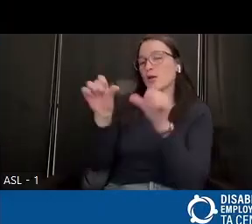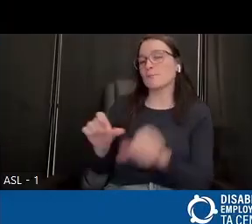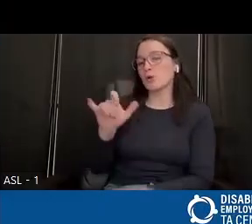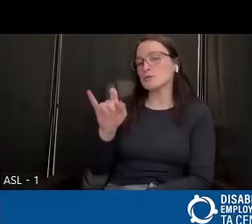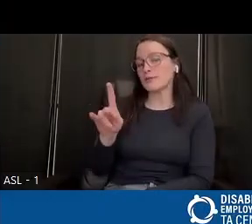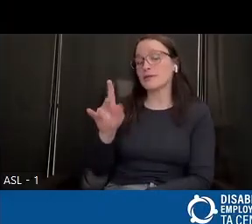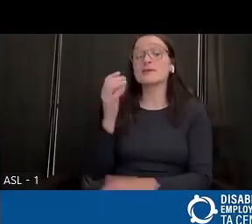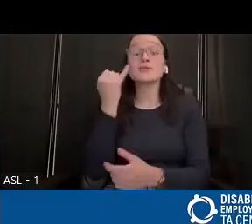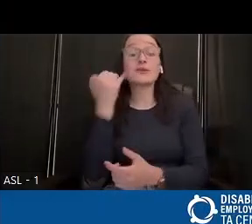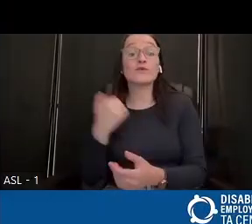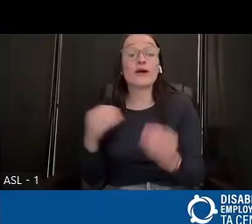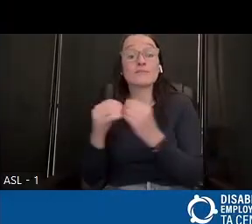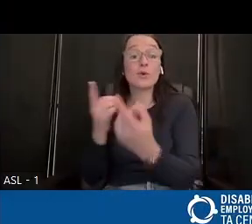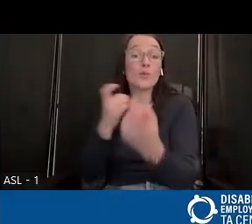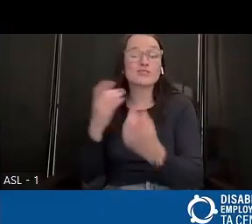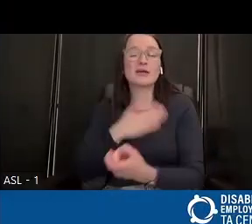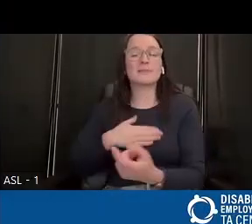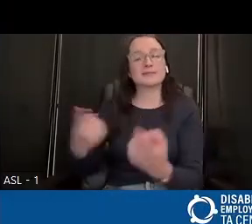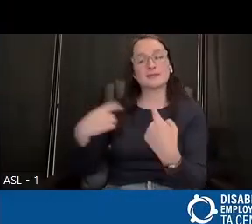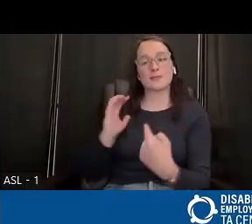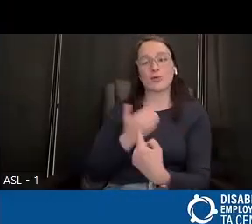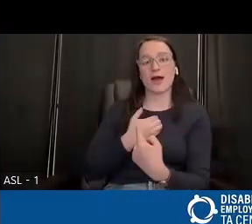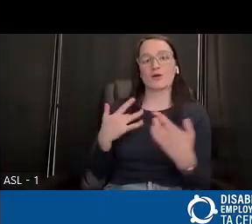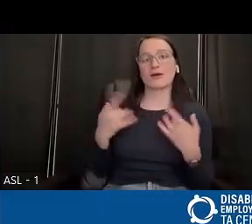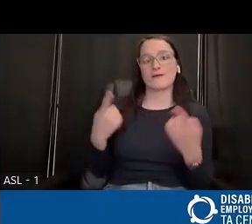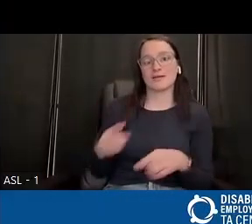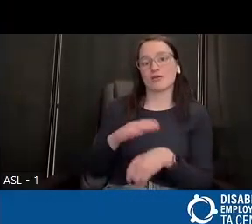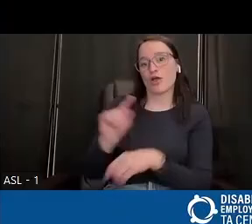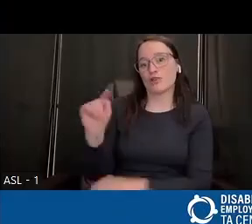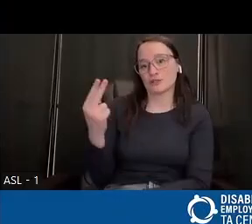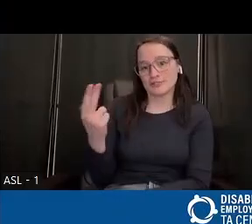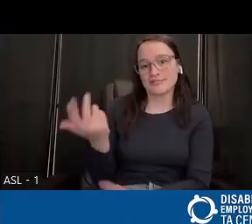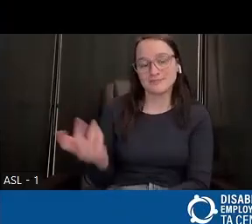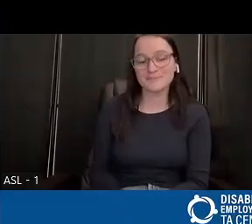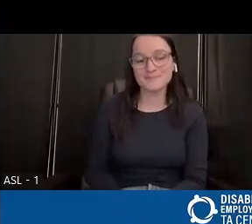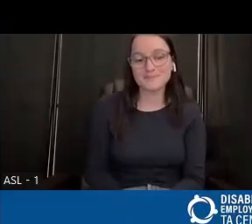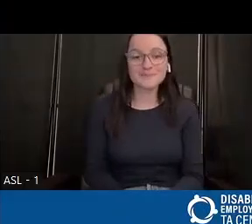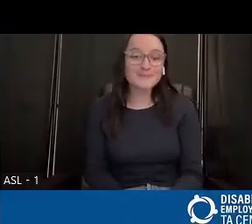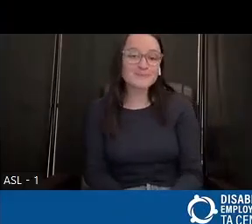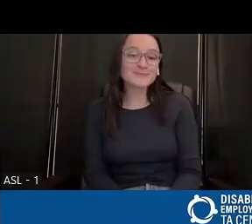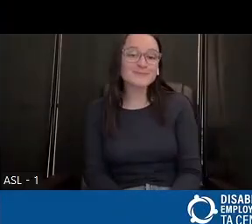have follow-up questions after our presenters present today. Um, one common question just to